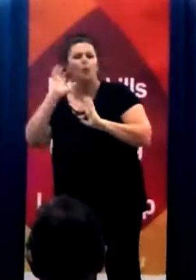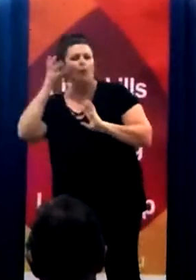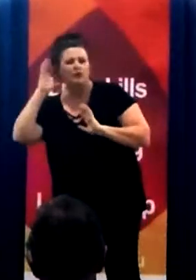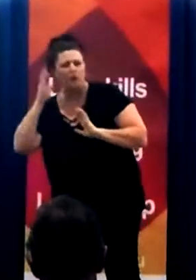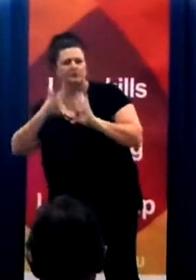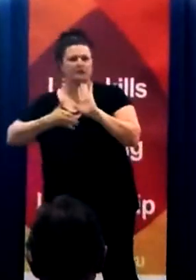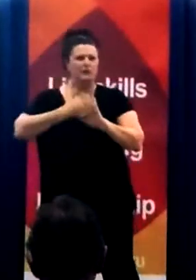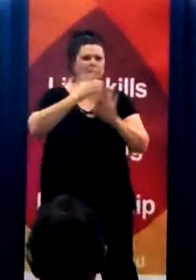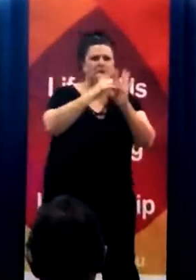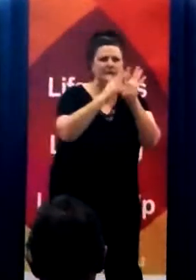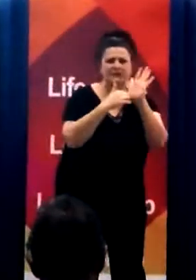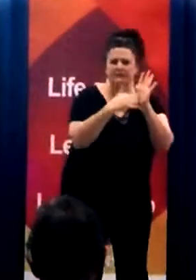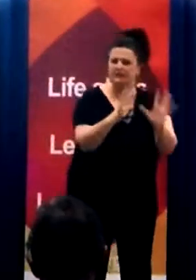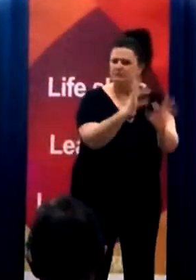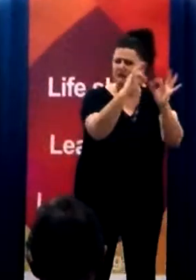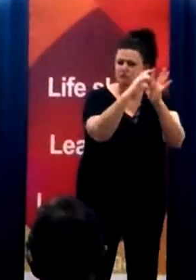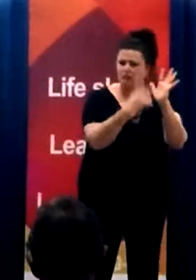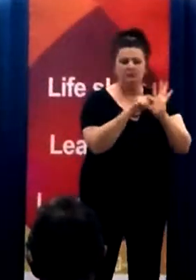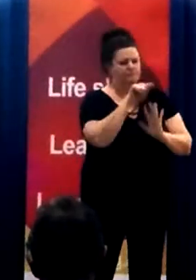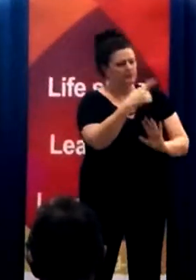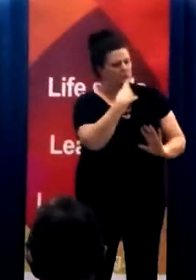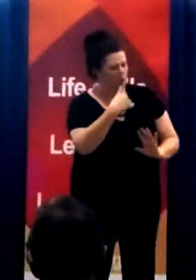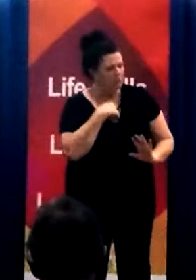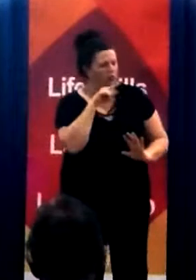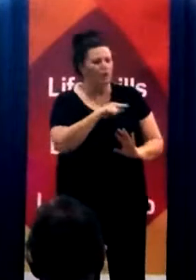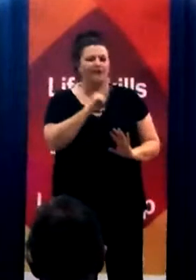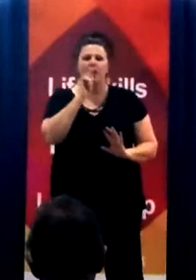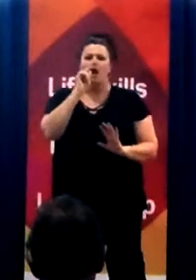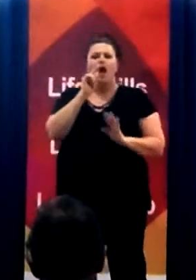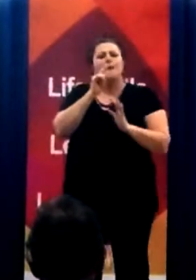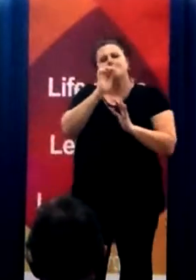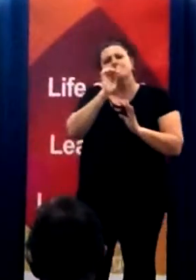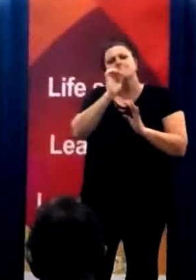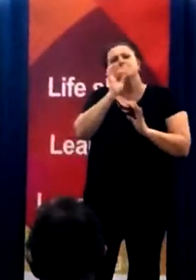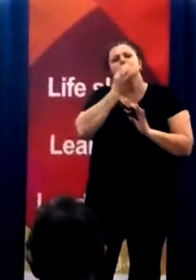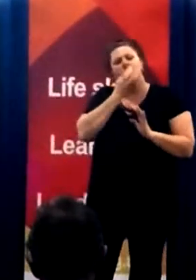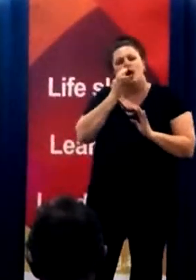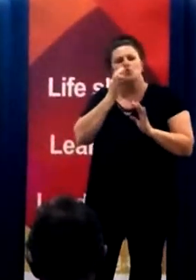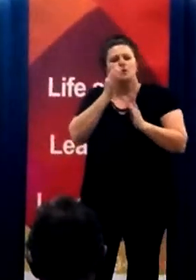and that ENT specialist told me I had a mild-moderate and permanent hearing loss in both ears.